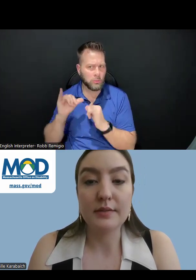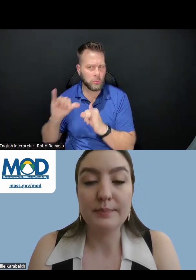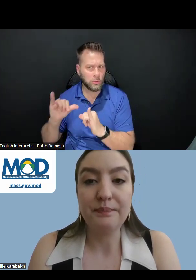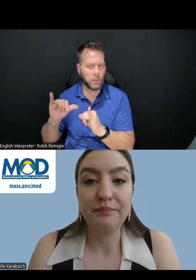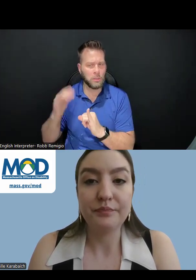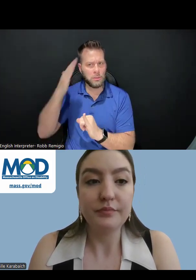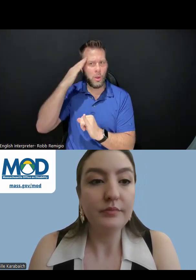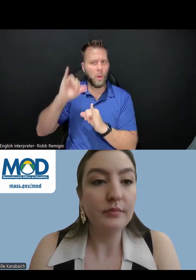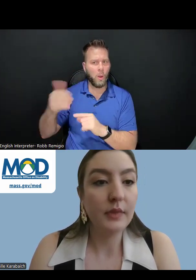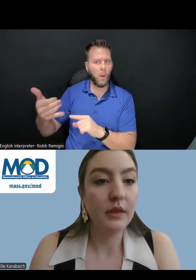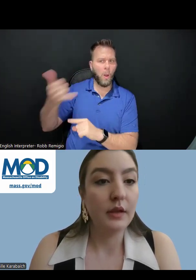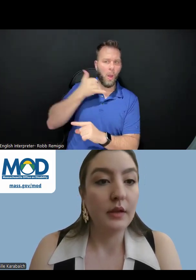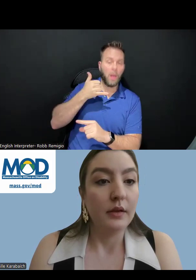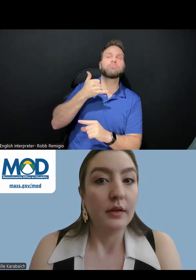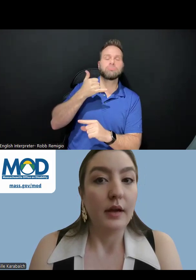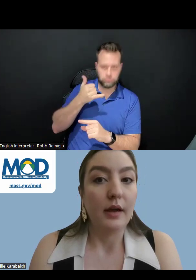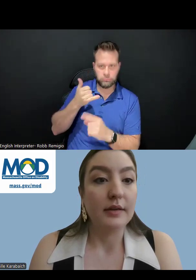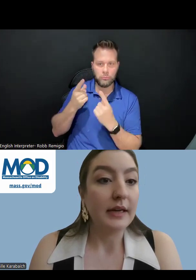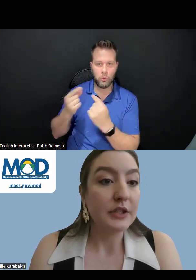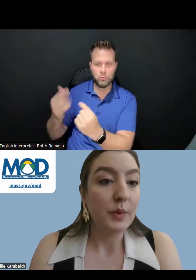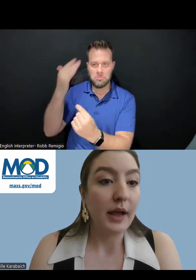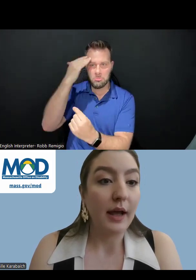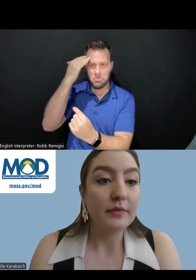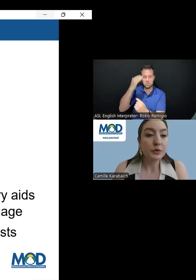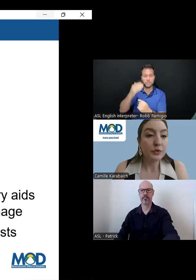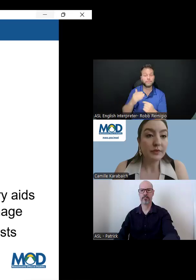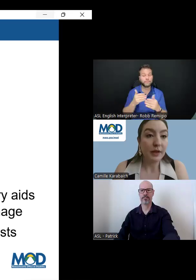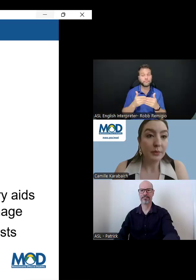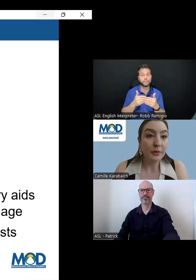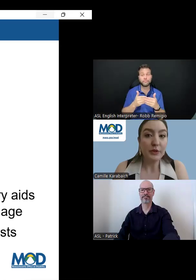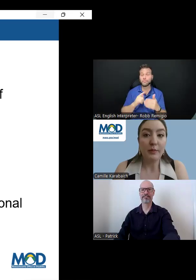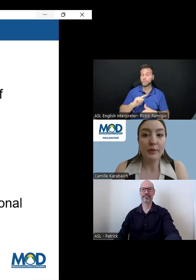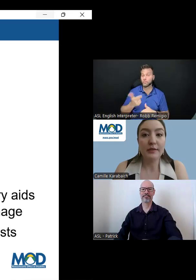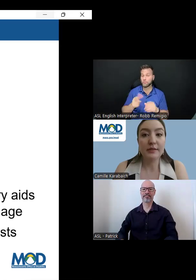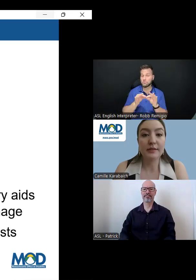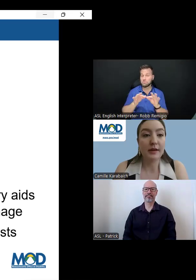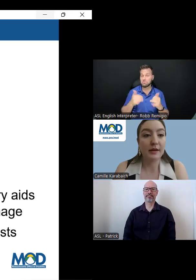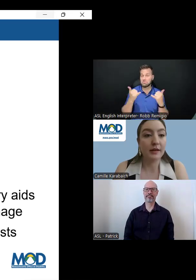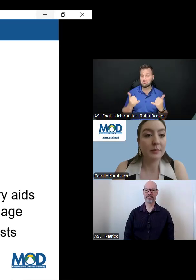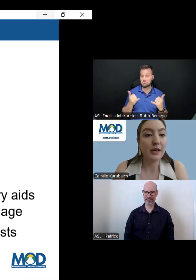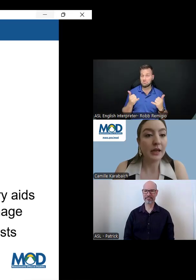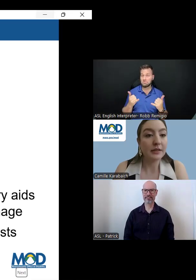use those services in advance . Next you want to have tools